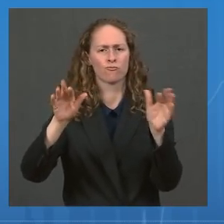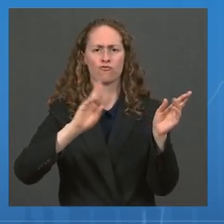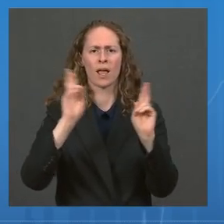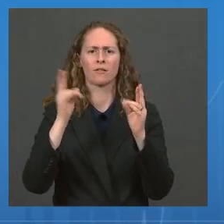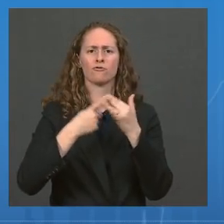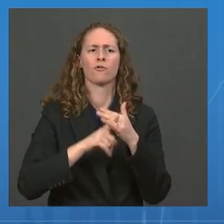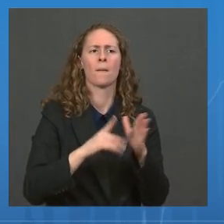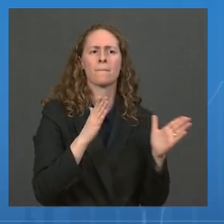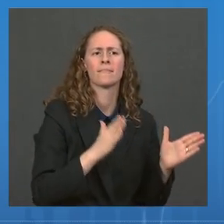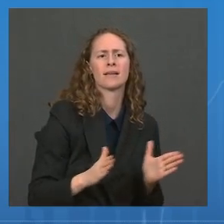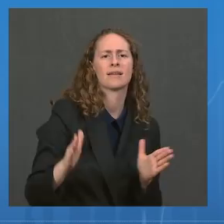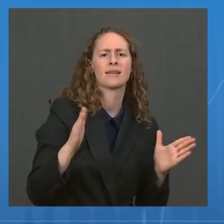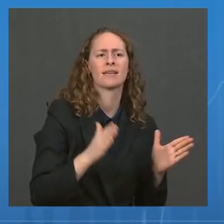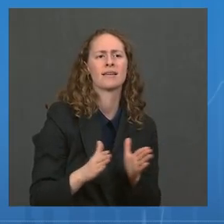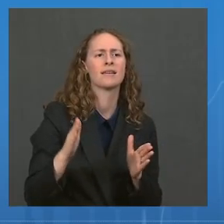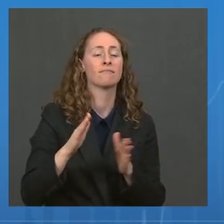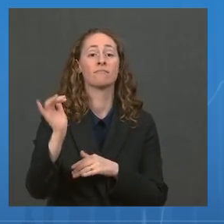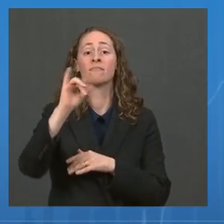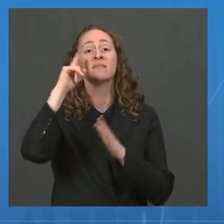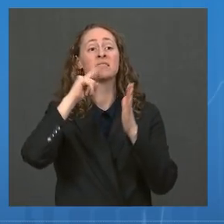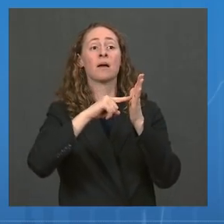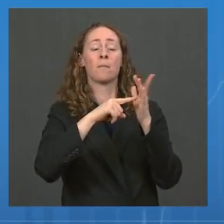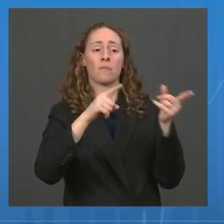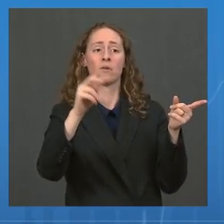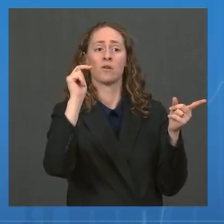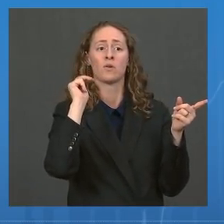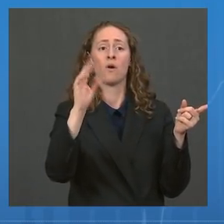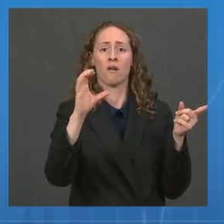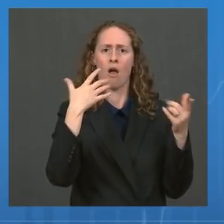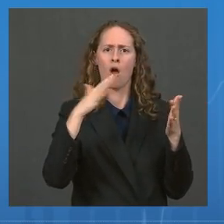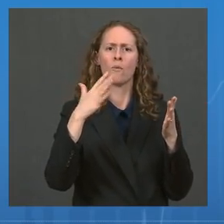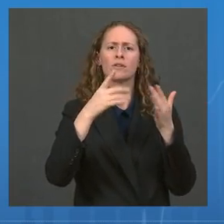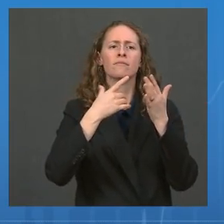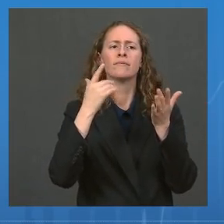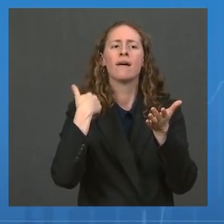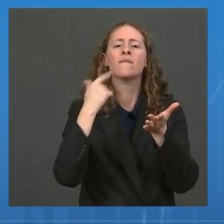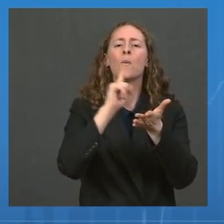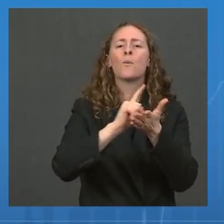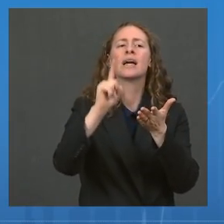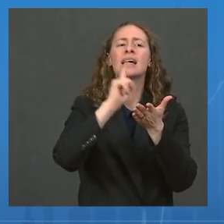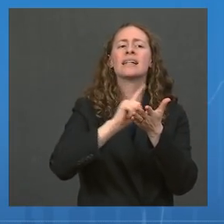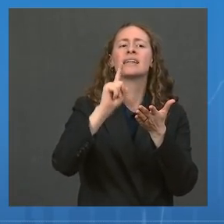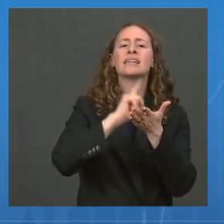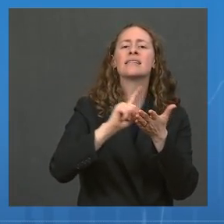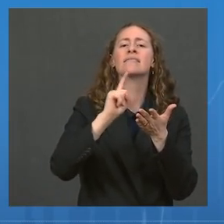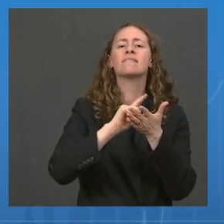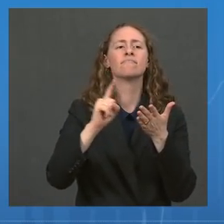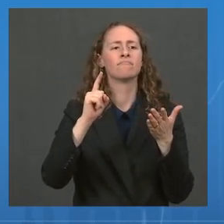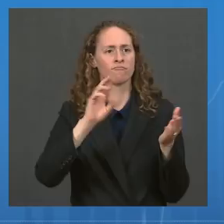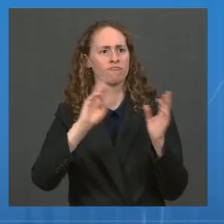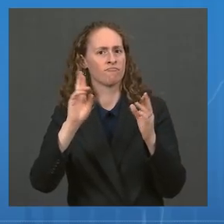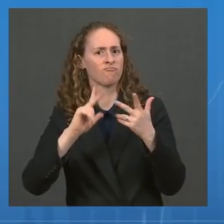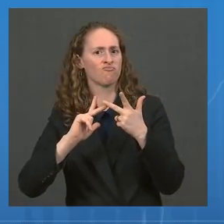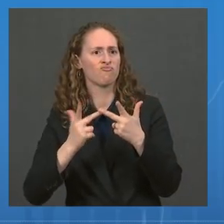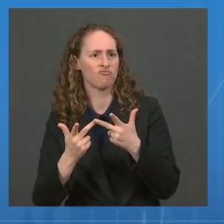North Carolina has projections of week-to-week demand for boosters in each of the 100 counties across the state,